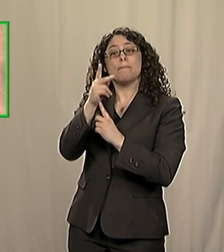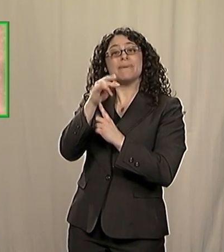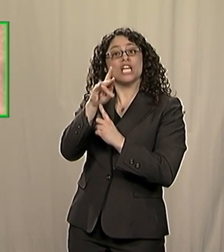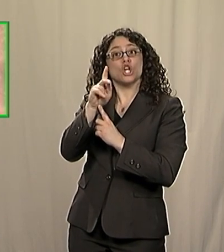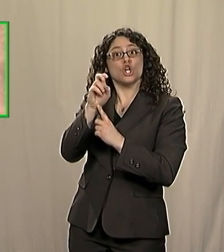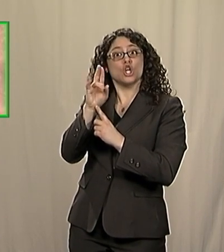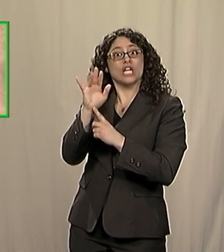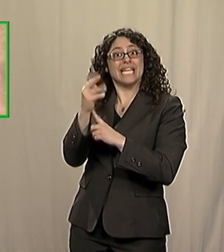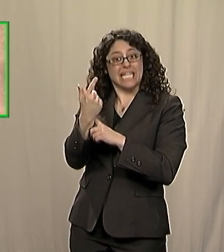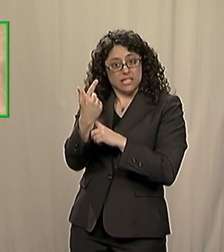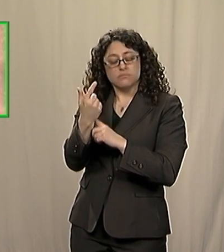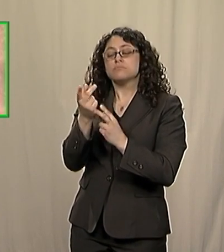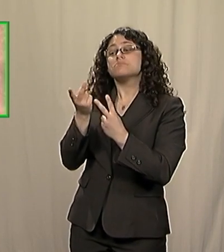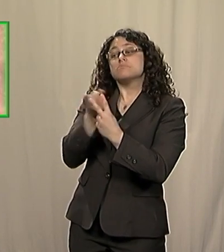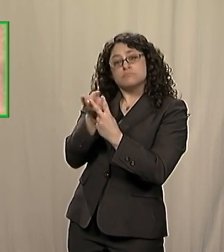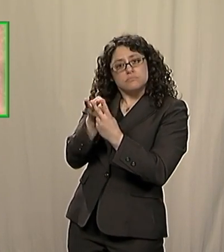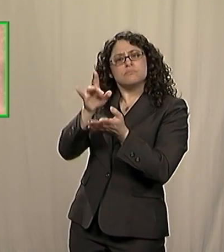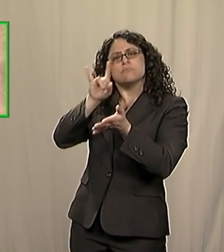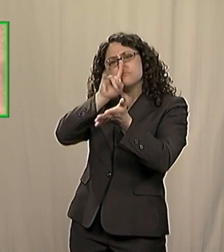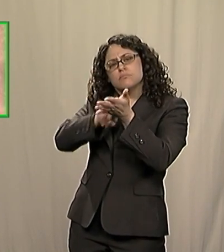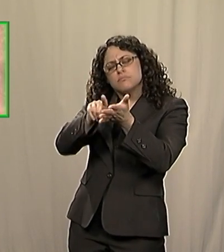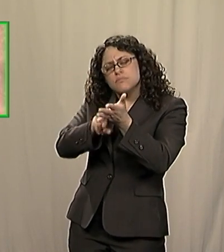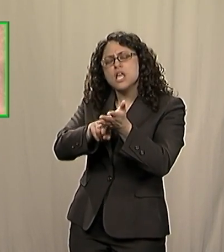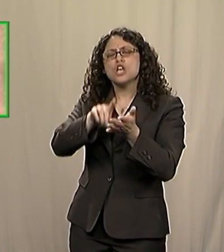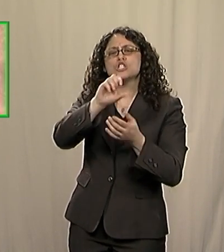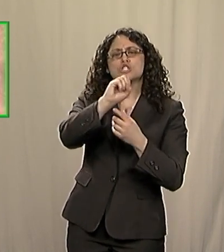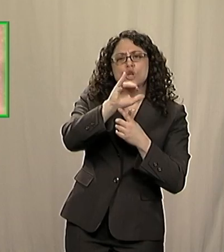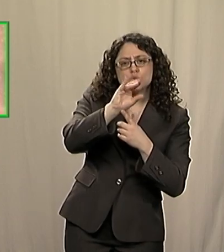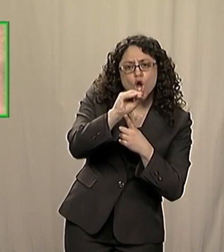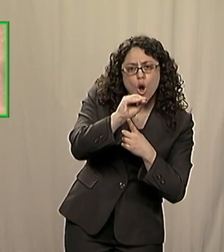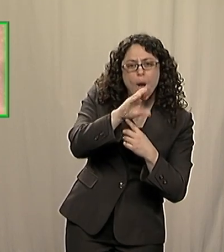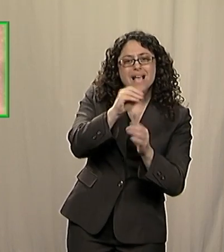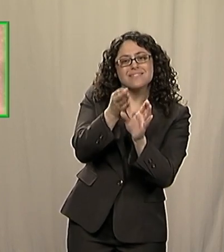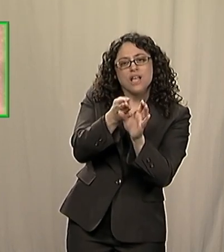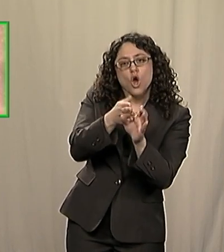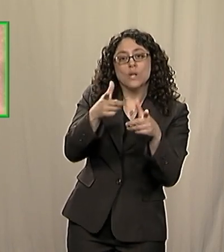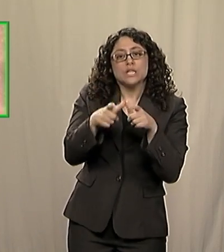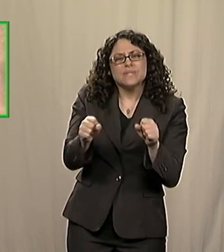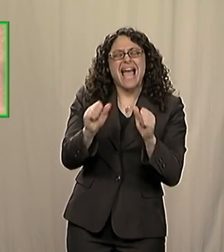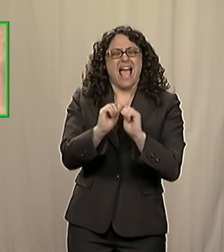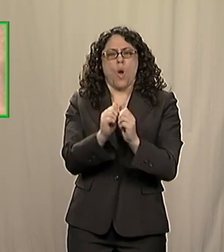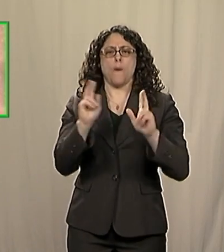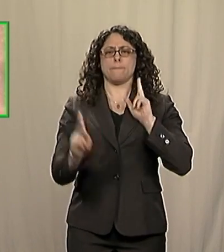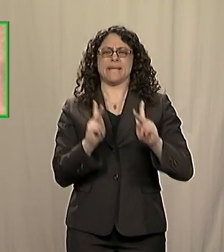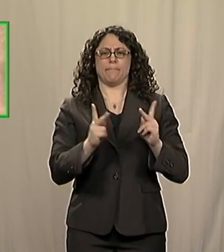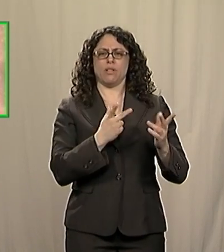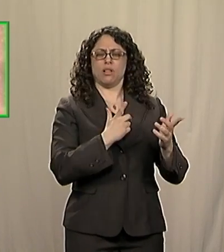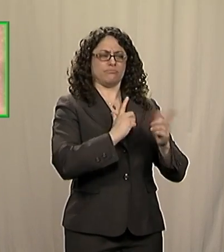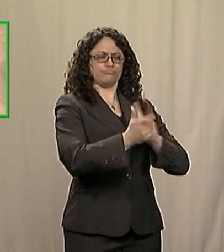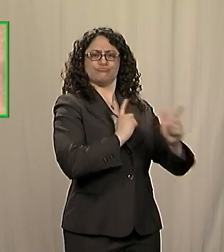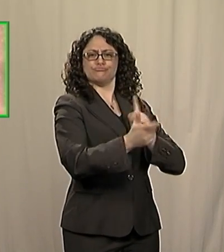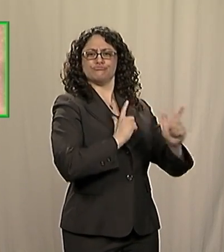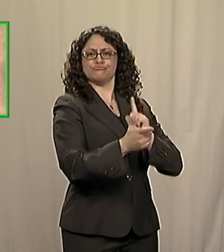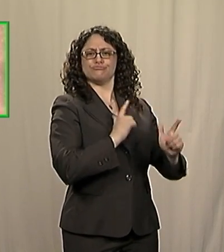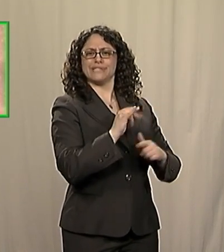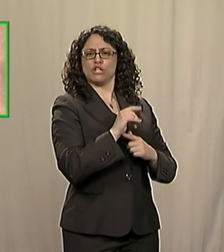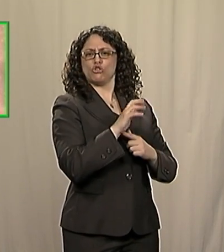at the way socio and psycholinguisticly people work with each other in situations.